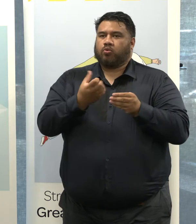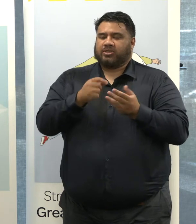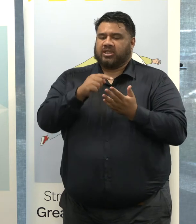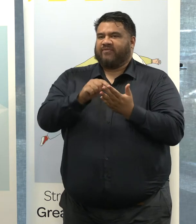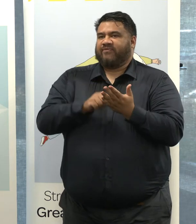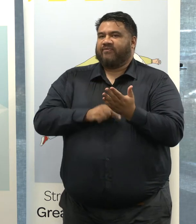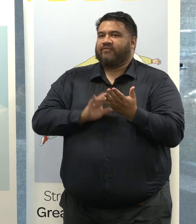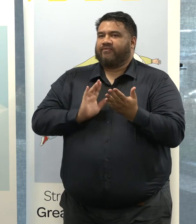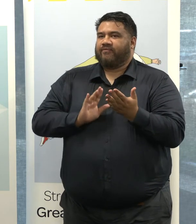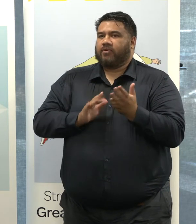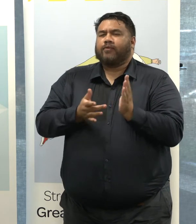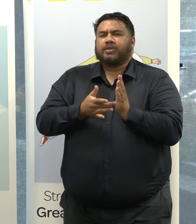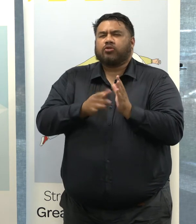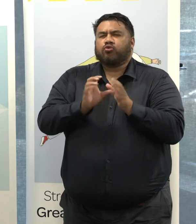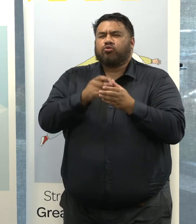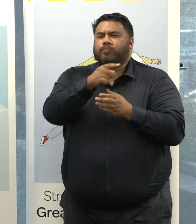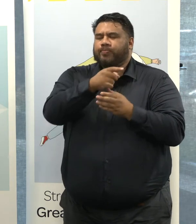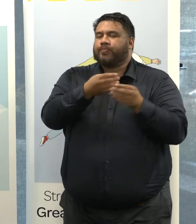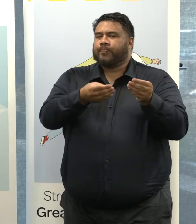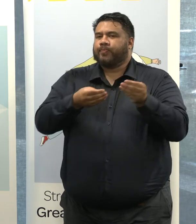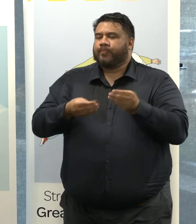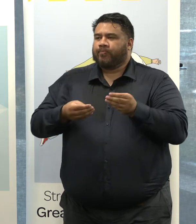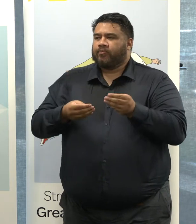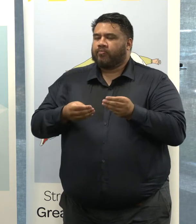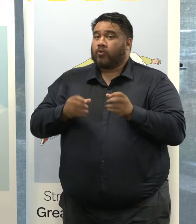And so that is just the advice